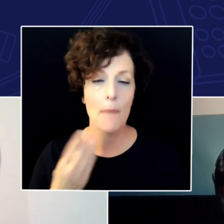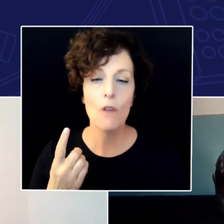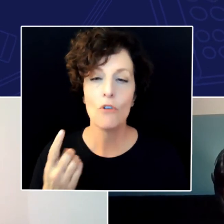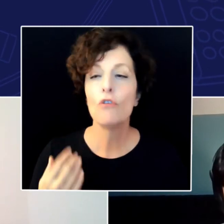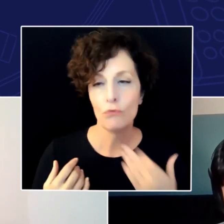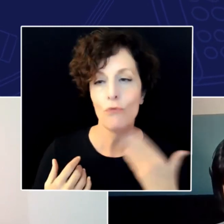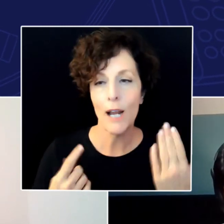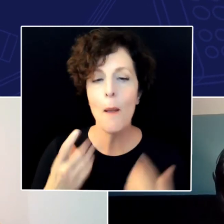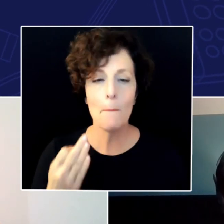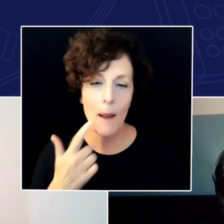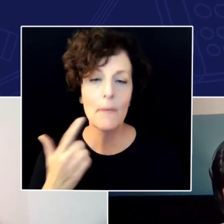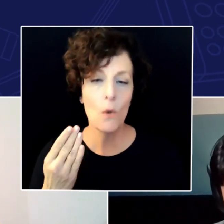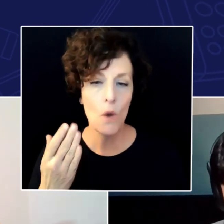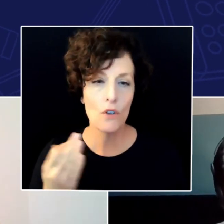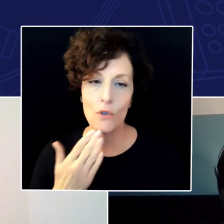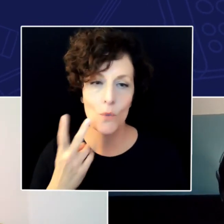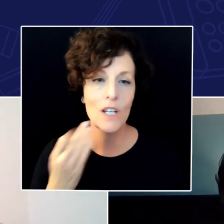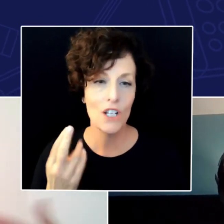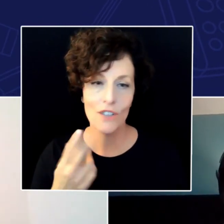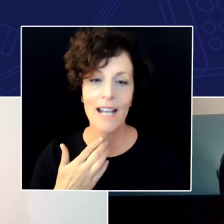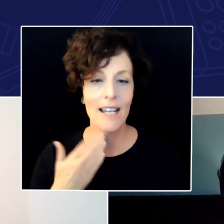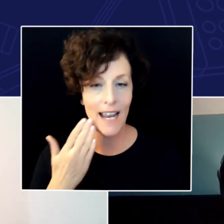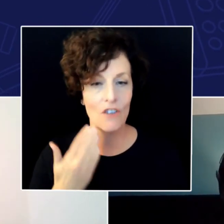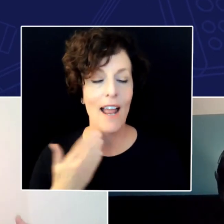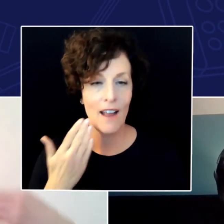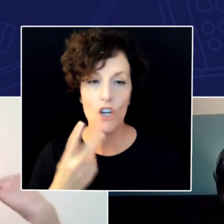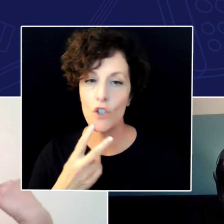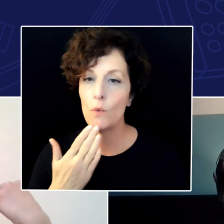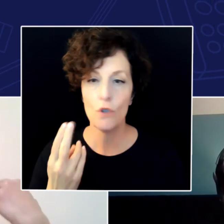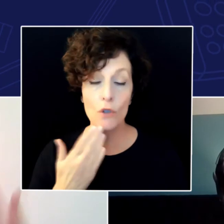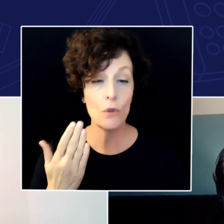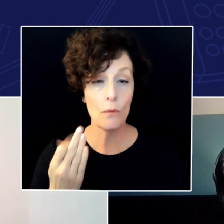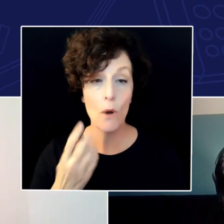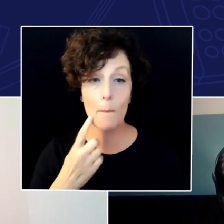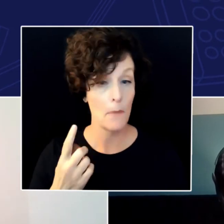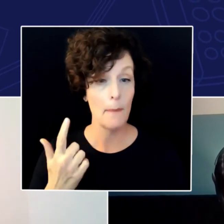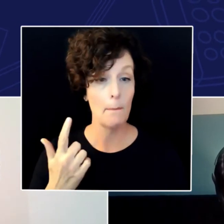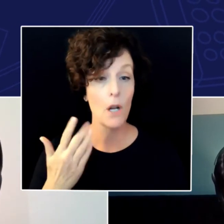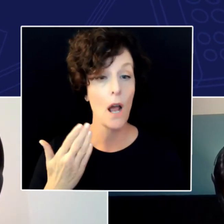and probably like one or two years later, after you talk to more people...